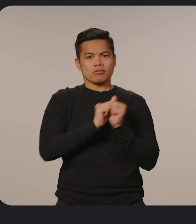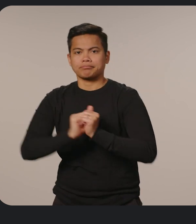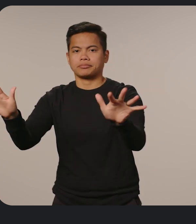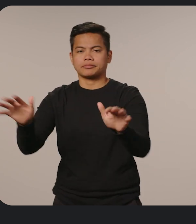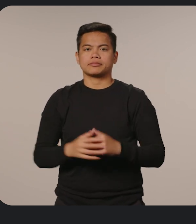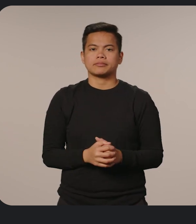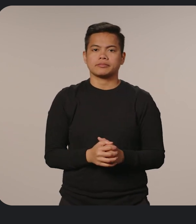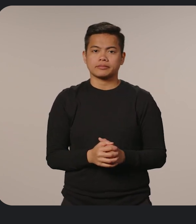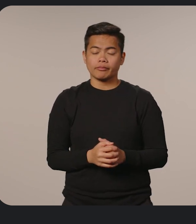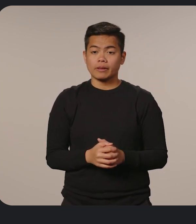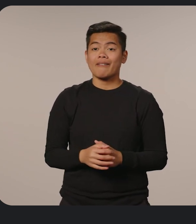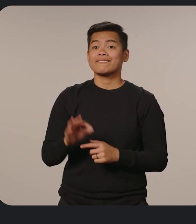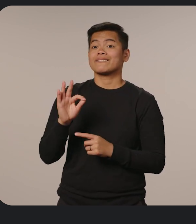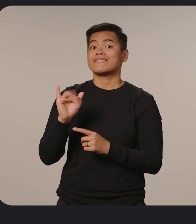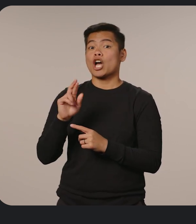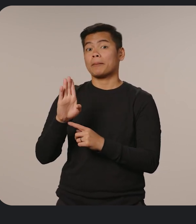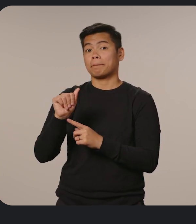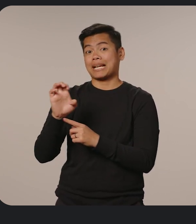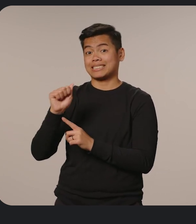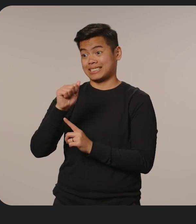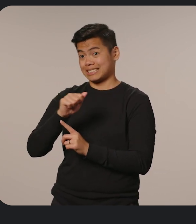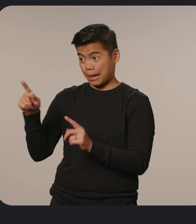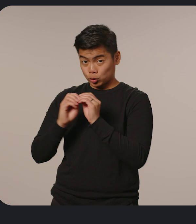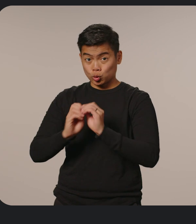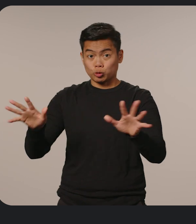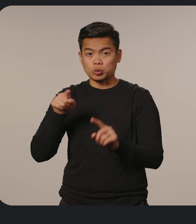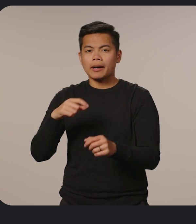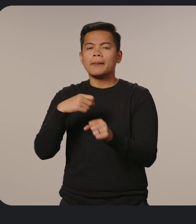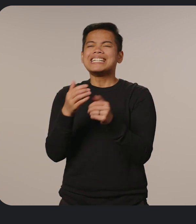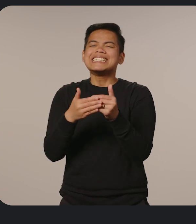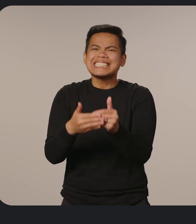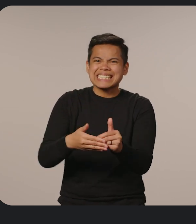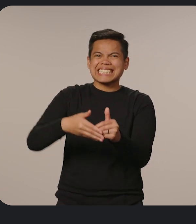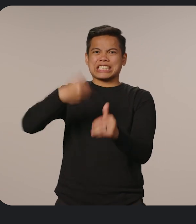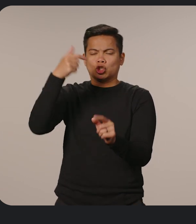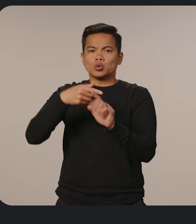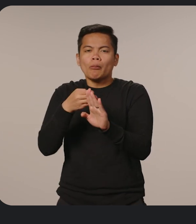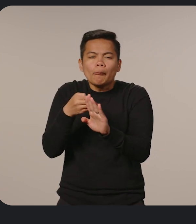it to production and Firebase app distribution makes it